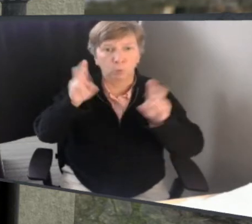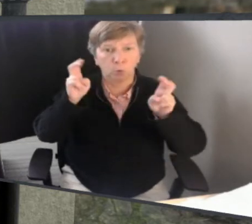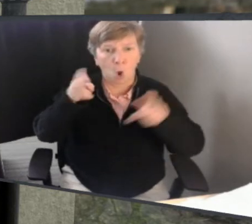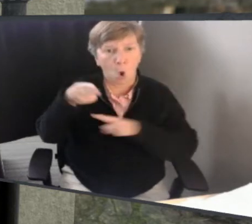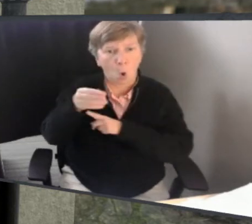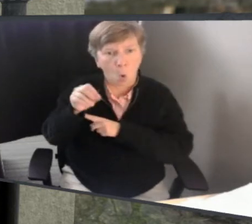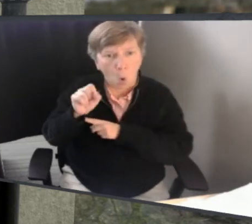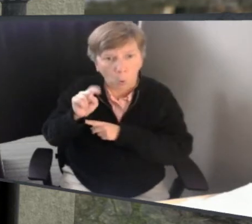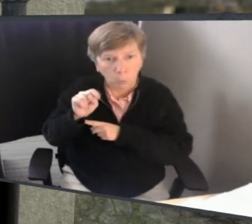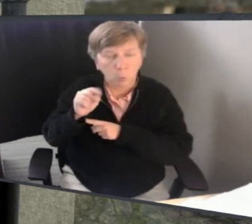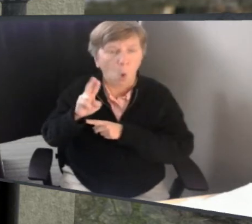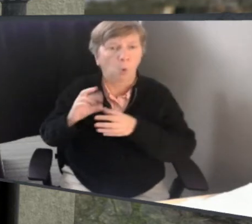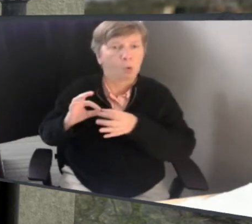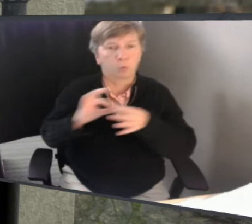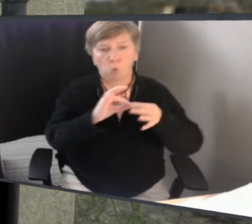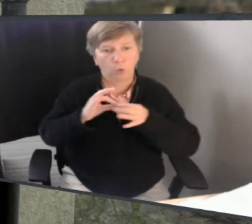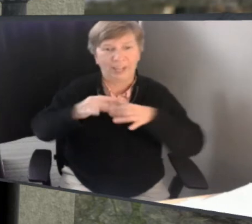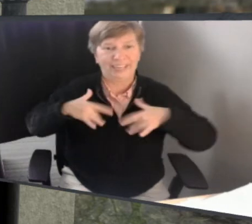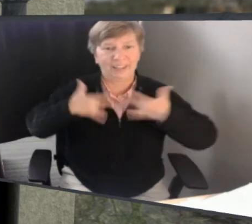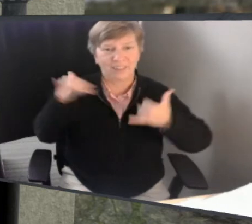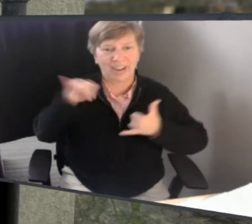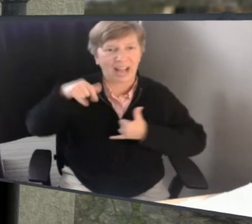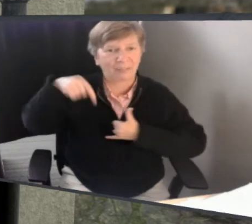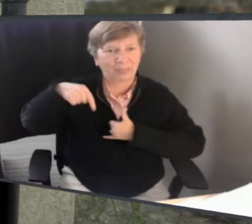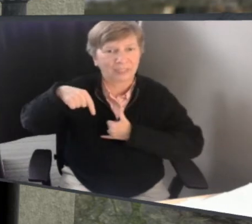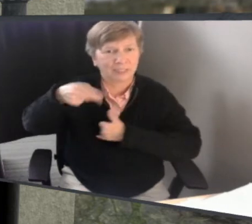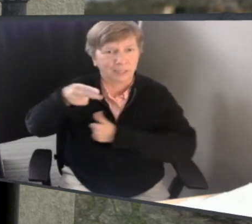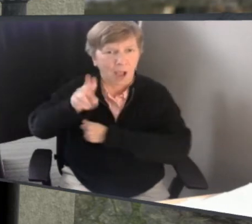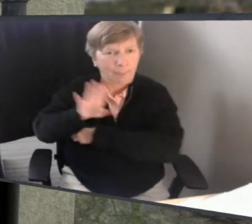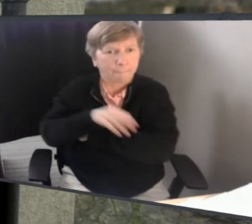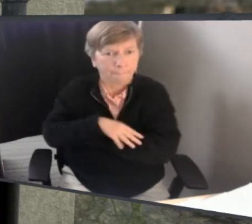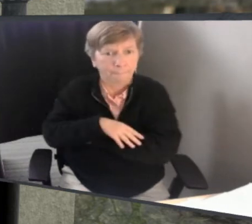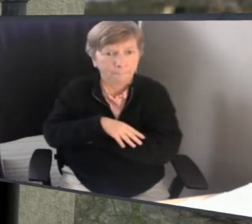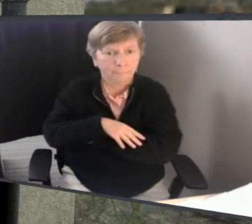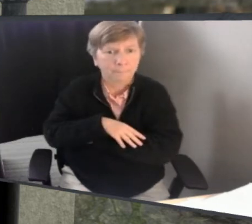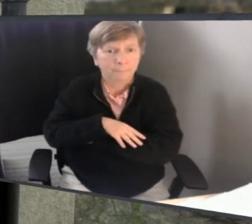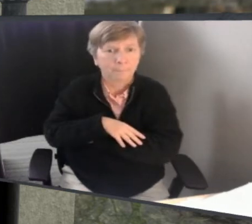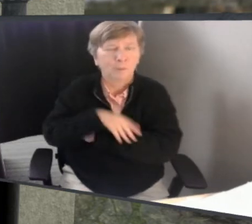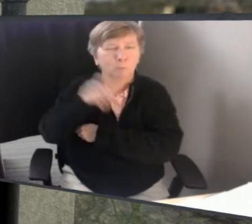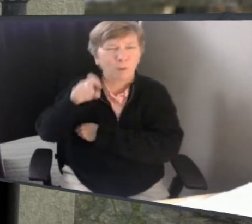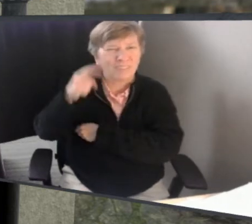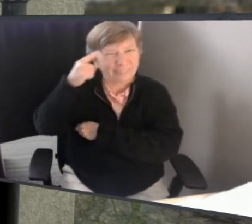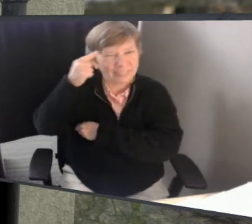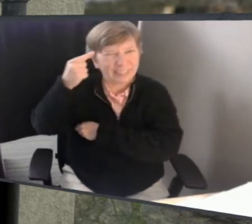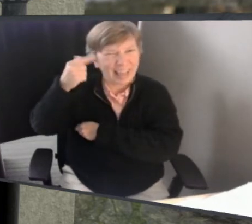something that we had to think about. So, as the host or the coordinator of an event like this, an